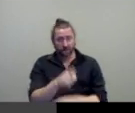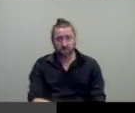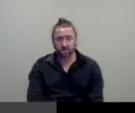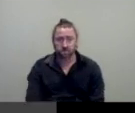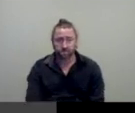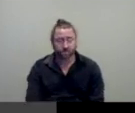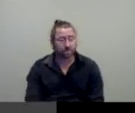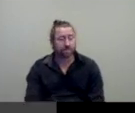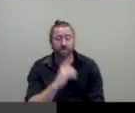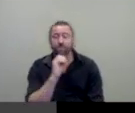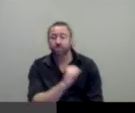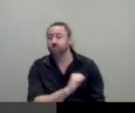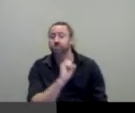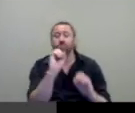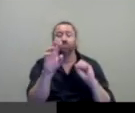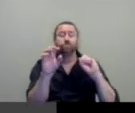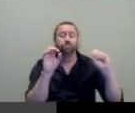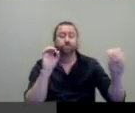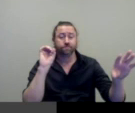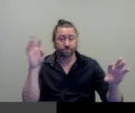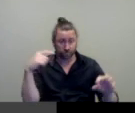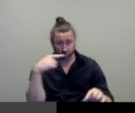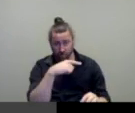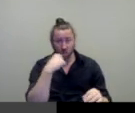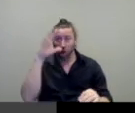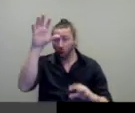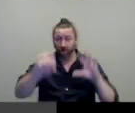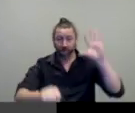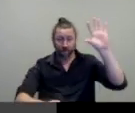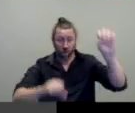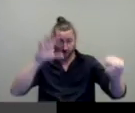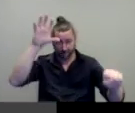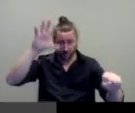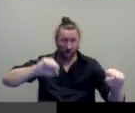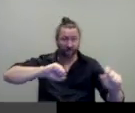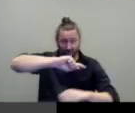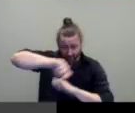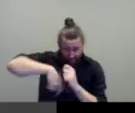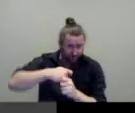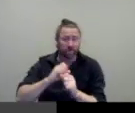that sometimes after exhibiting artworks she pulls them apart and makes them into